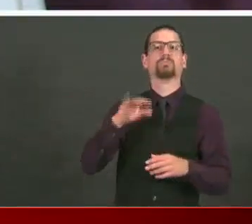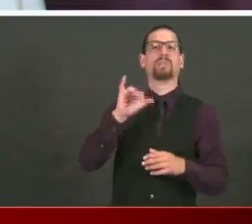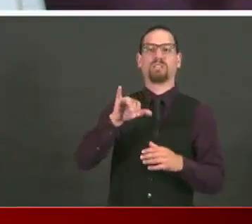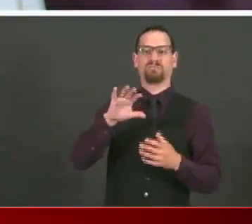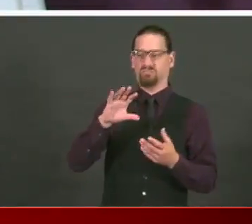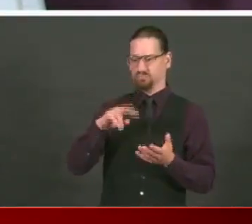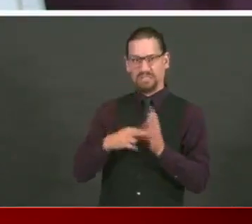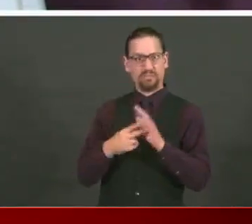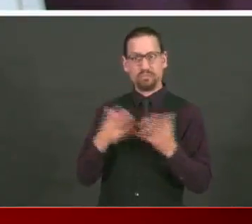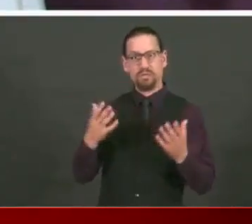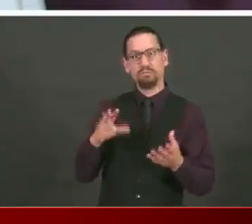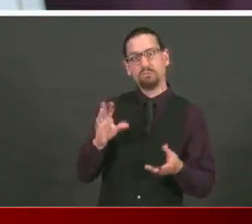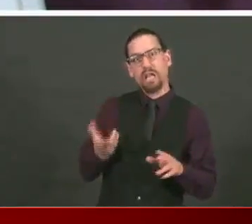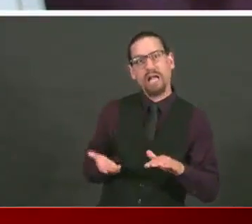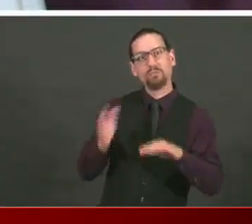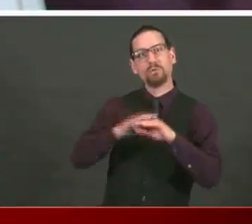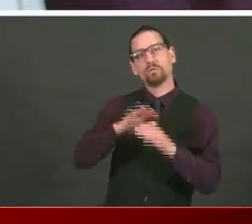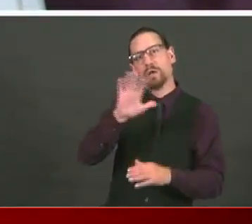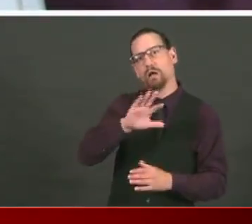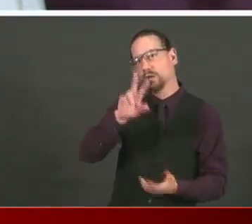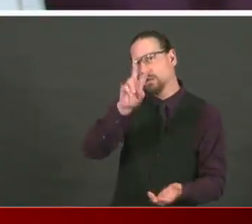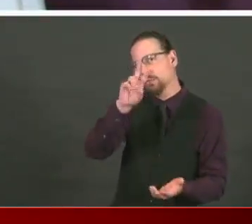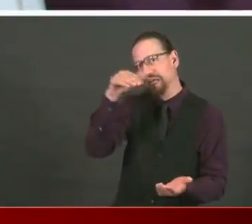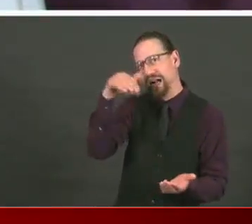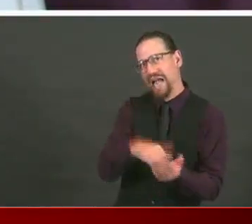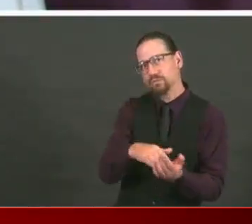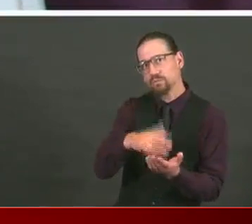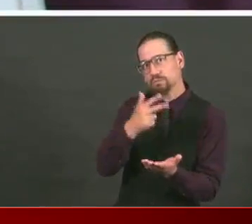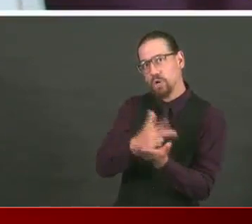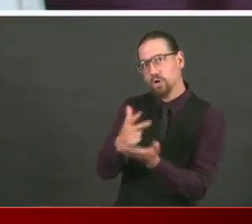PARKING TO 75% CAPACITY WHICH IS GOING TO IMMEDIATELY ADD OVER 2000 ADDITIONAL SPACES.